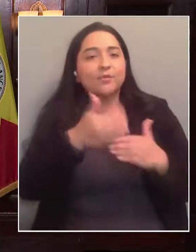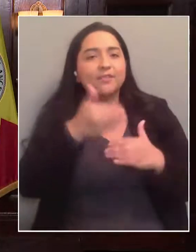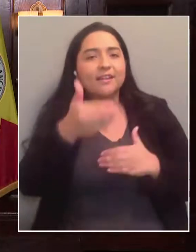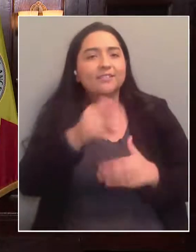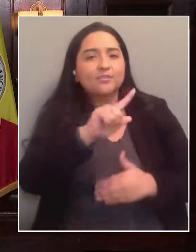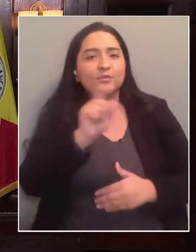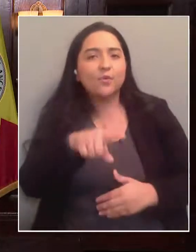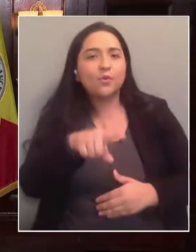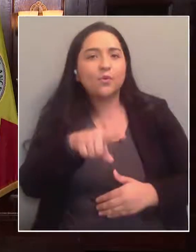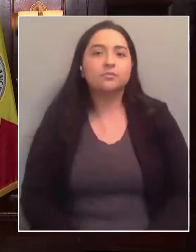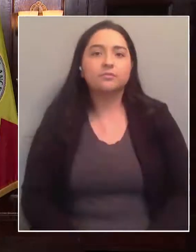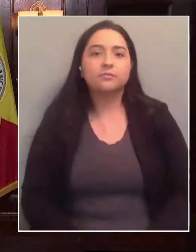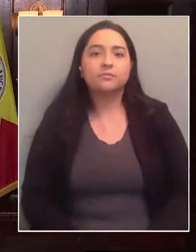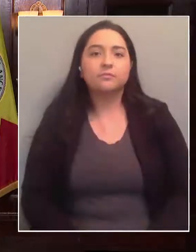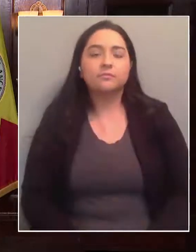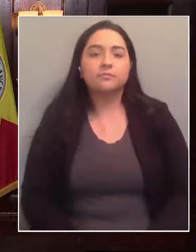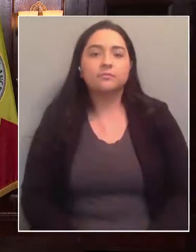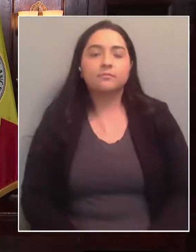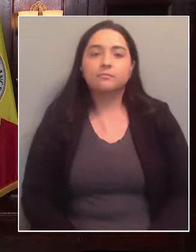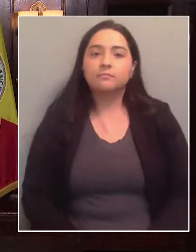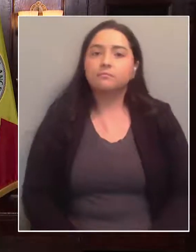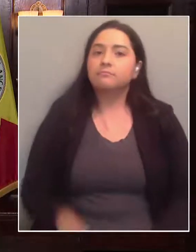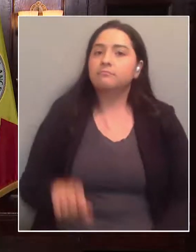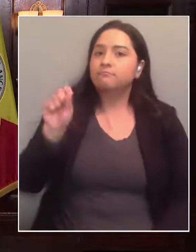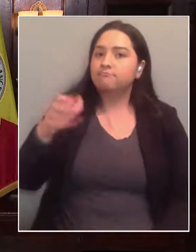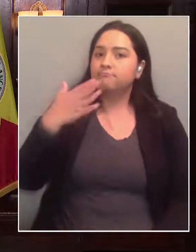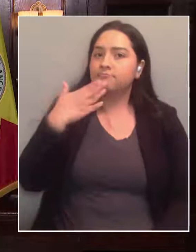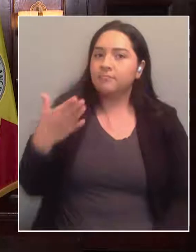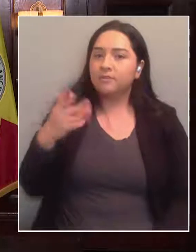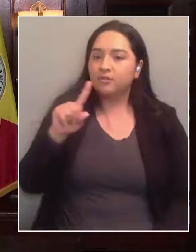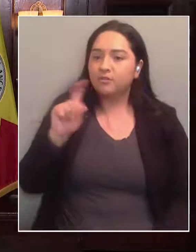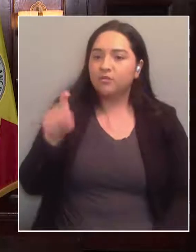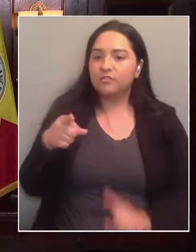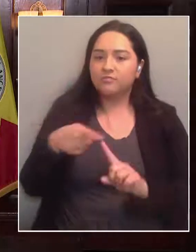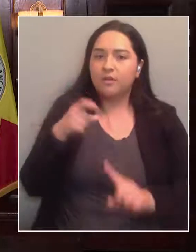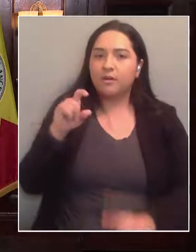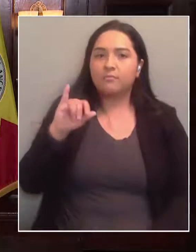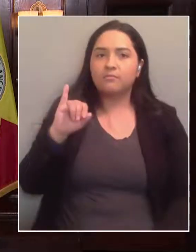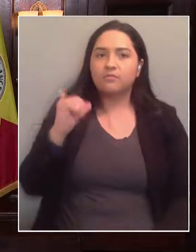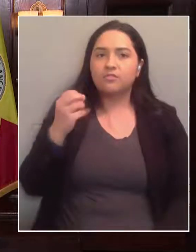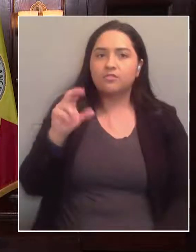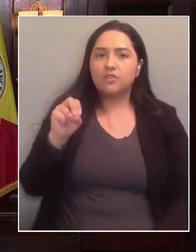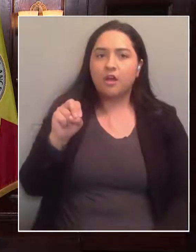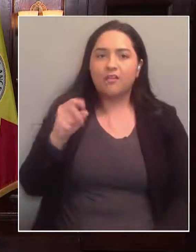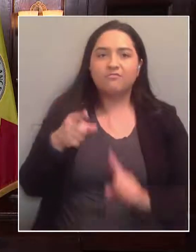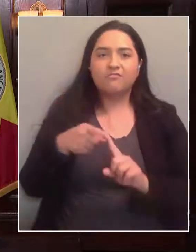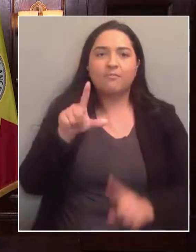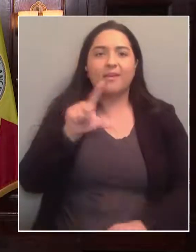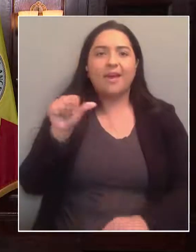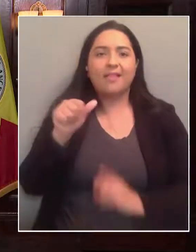THANK YOU AND THAT COMES FROM JOHN REGARDI FROM LOS ANGELES MAGAZINE.